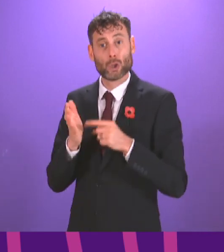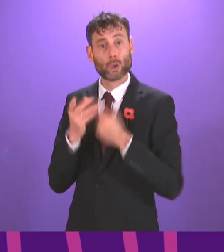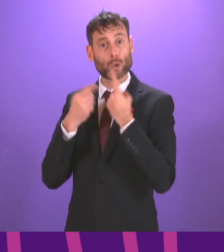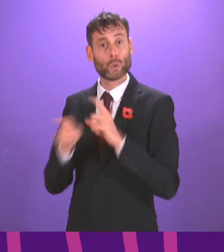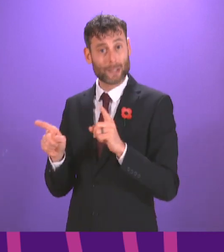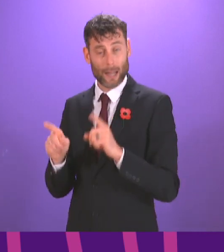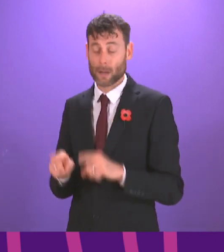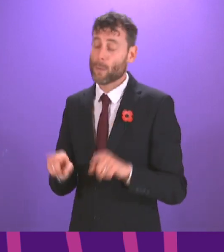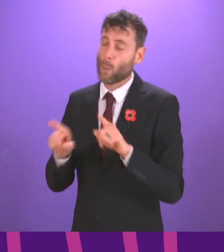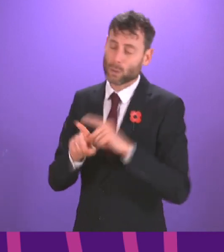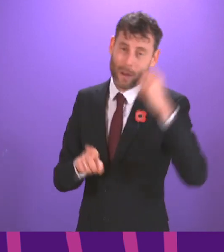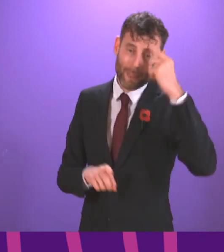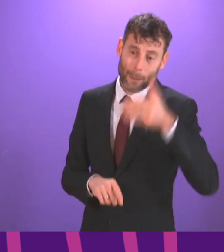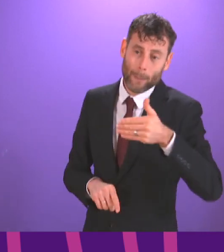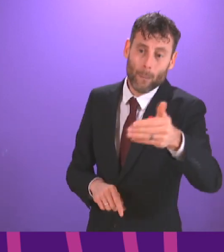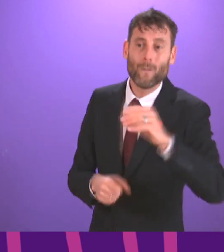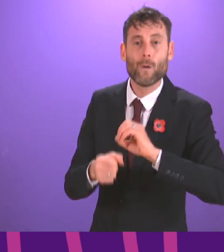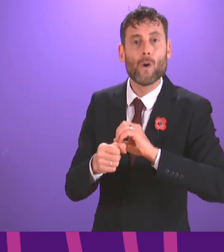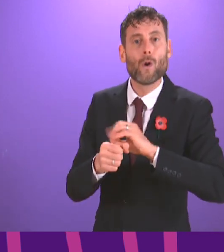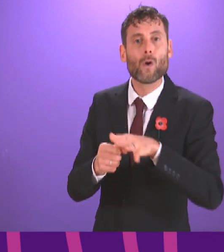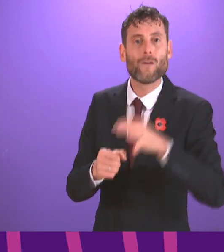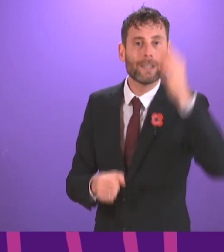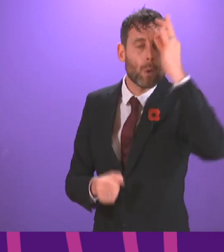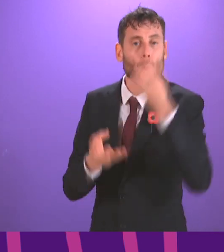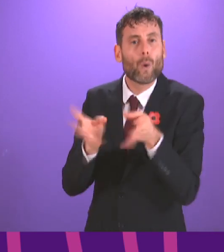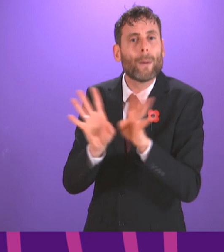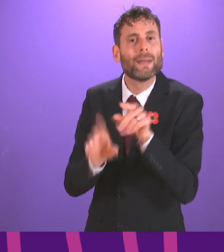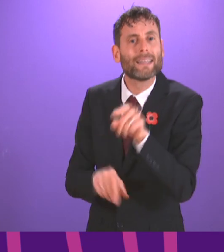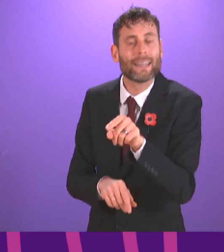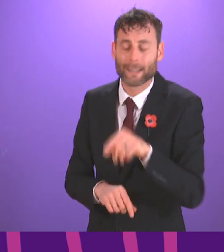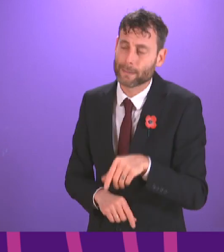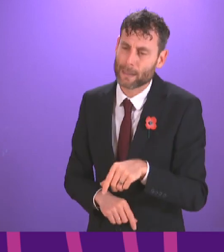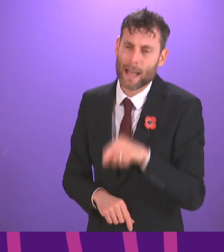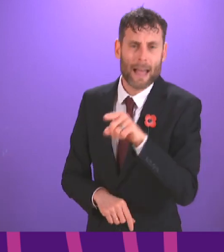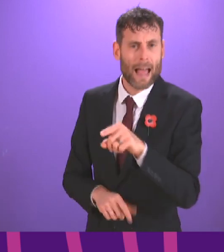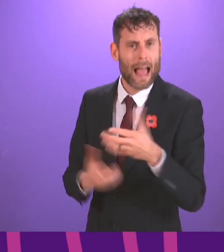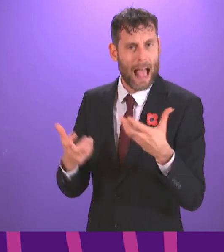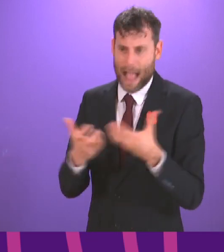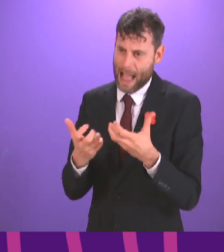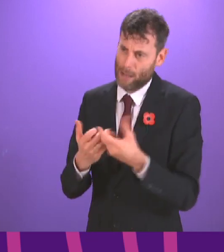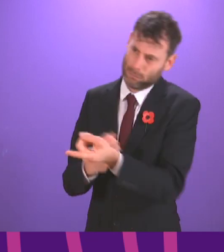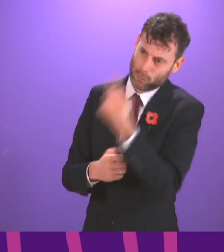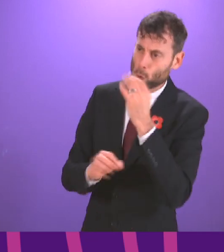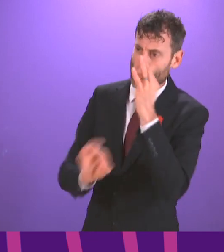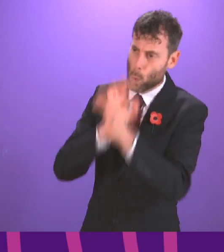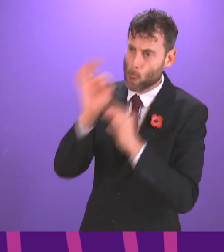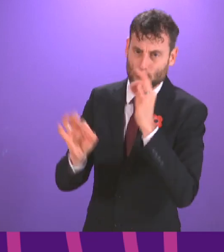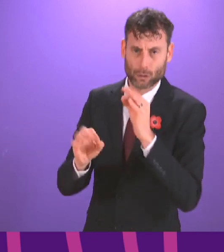the role of the COVID-19 Committee and how it might engage with the First Minister on